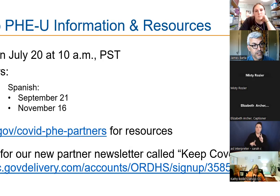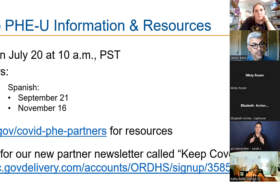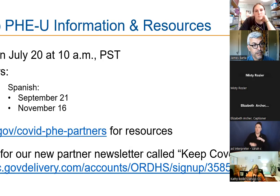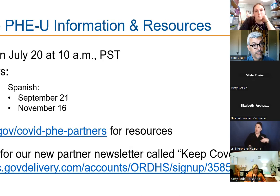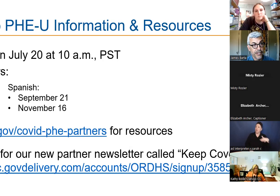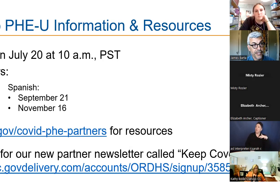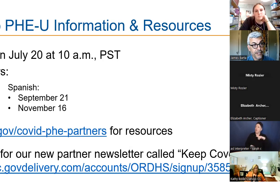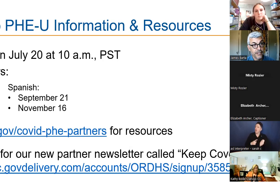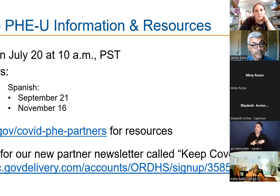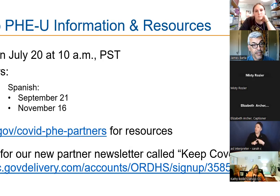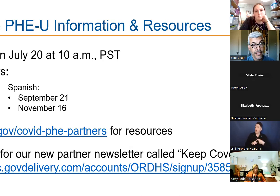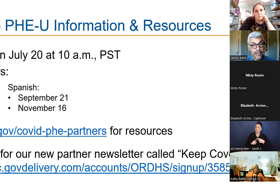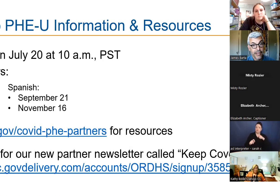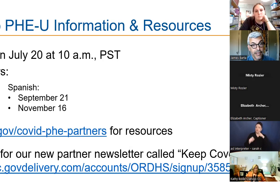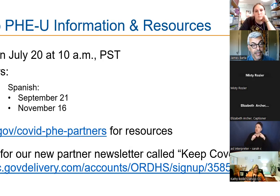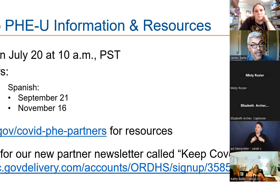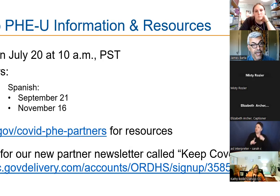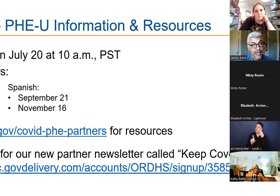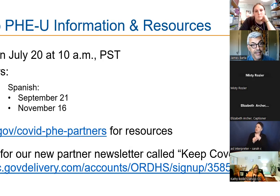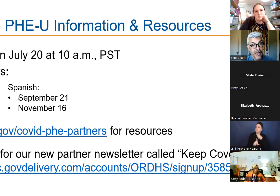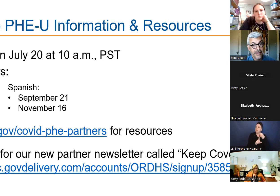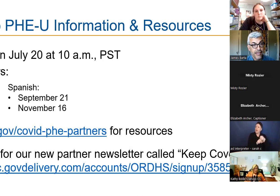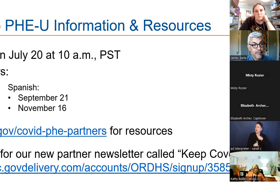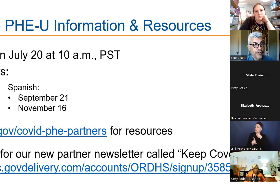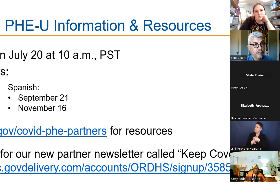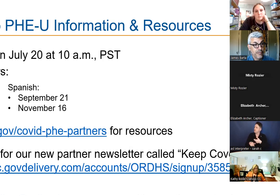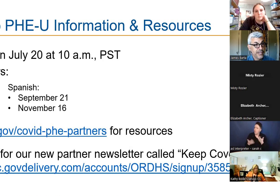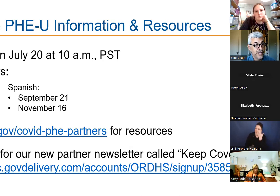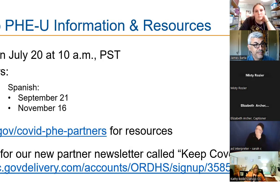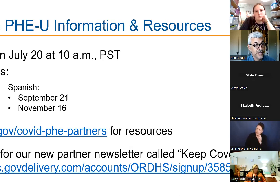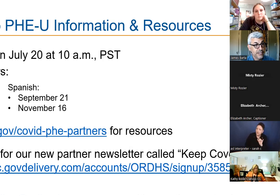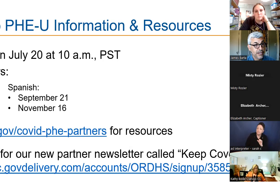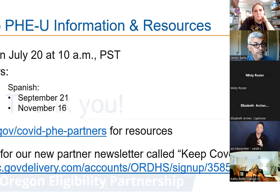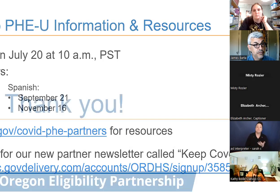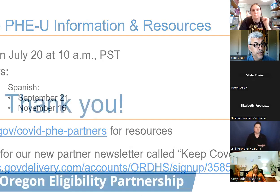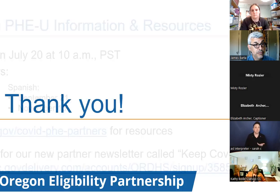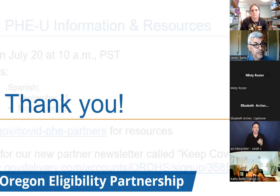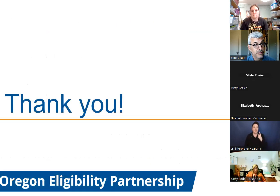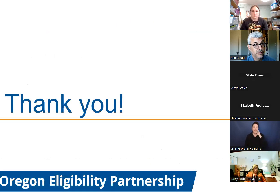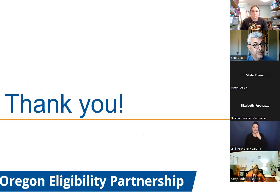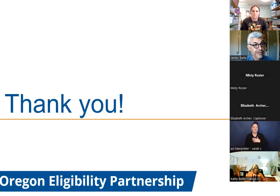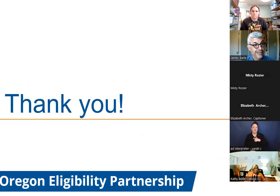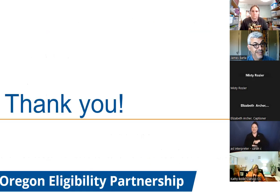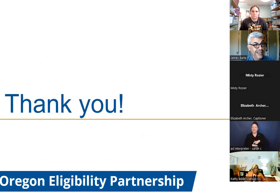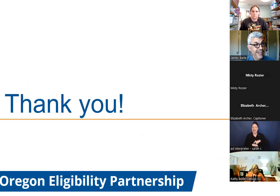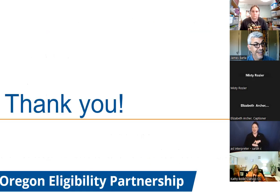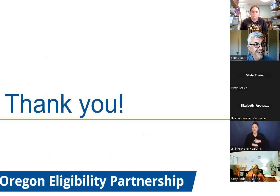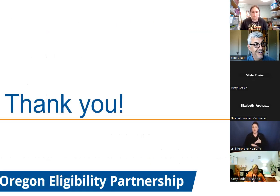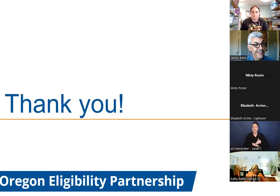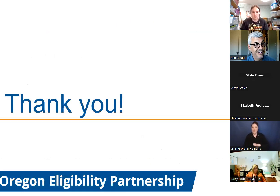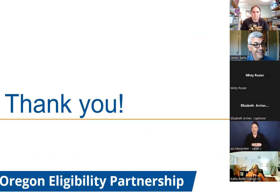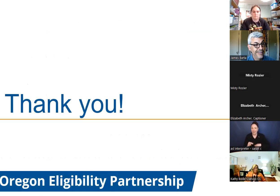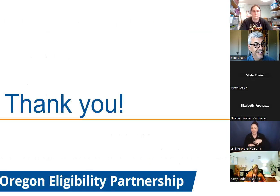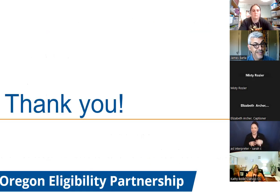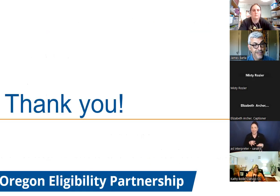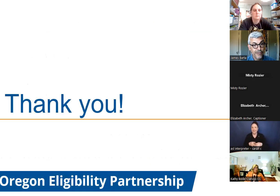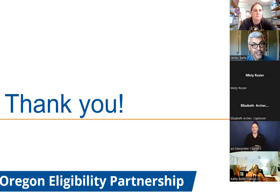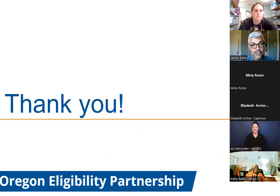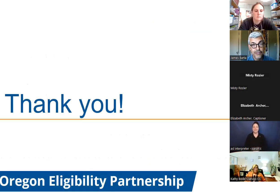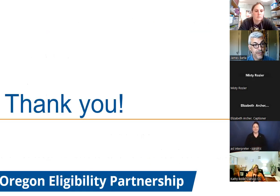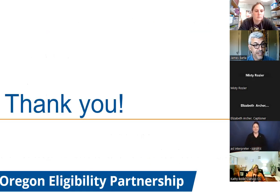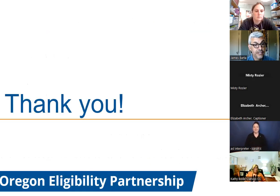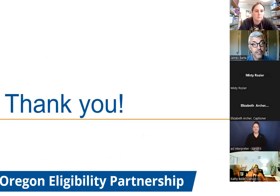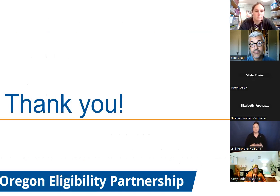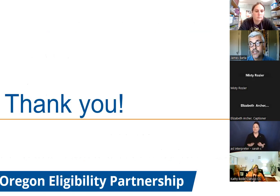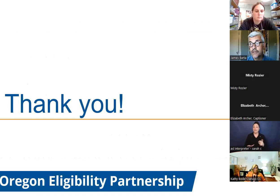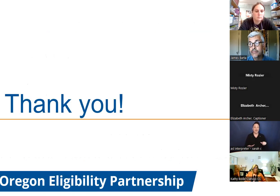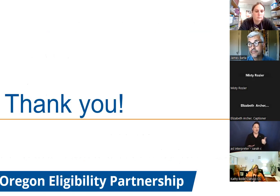emergency unwinding. I think I went over my time myself. Any questions while we stop sharing?